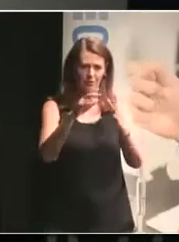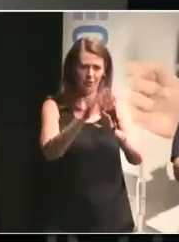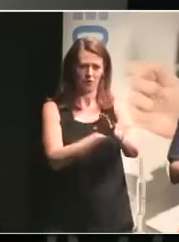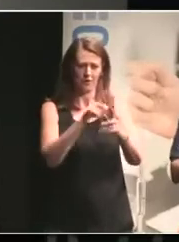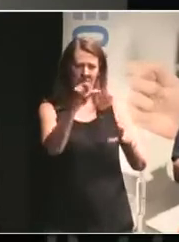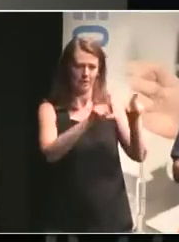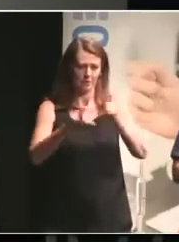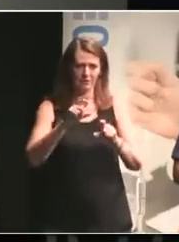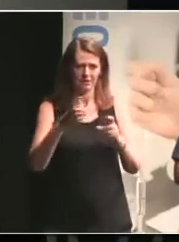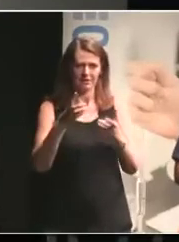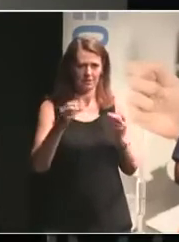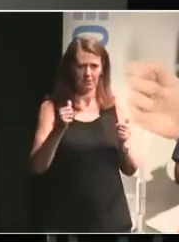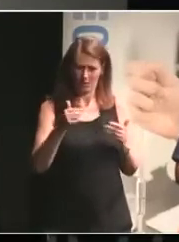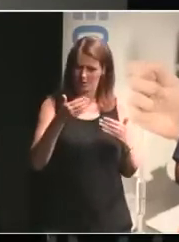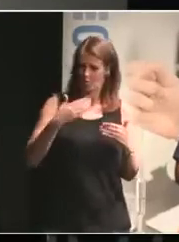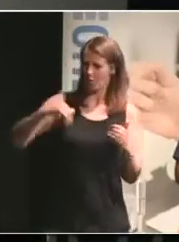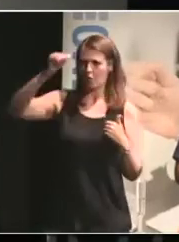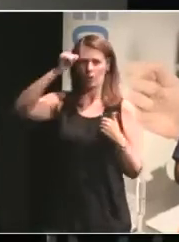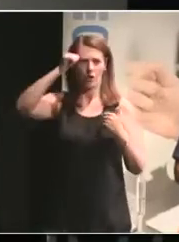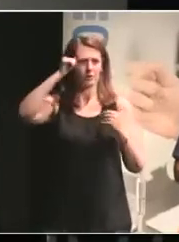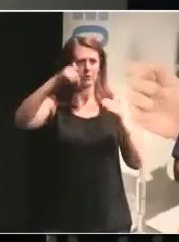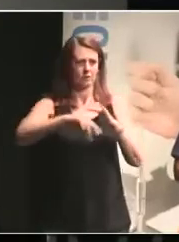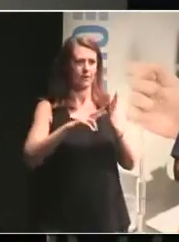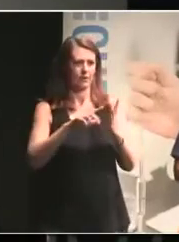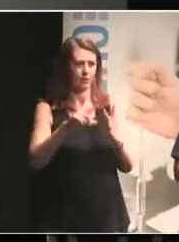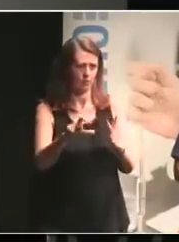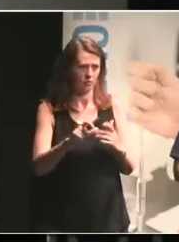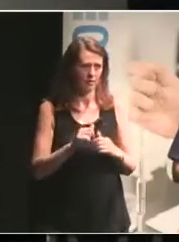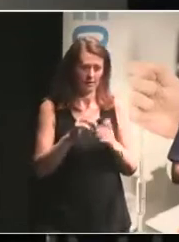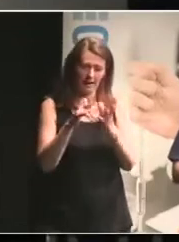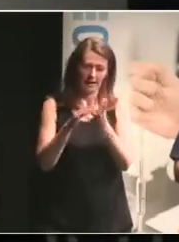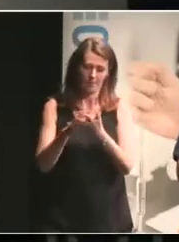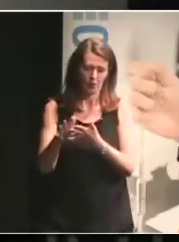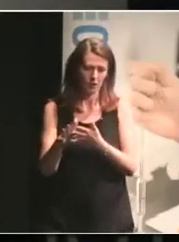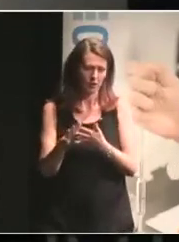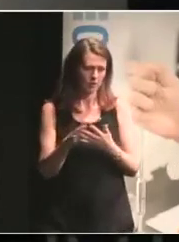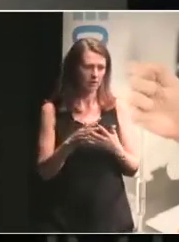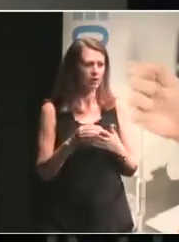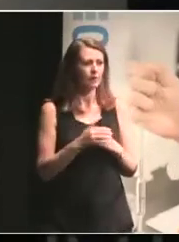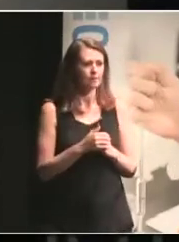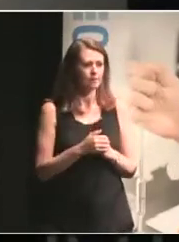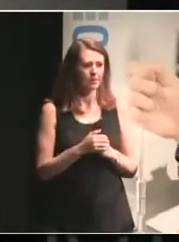that is well established here in Victoria, in at Monash and there's so many things that